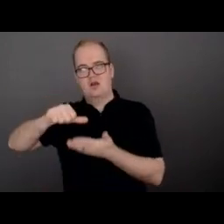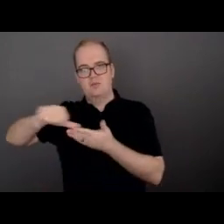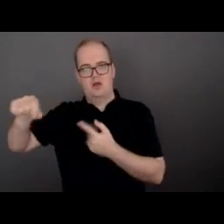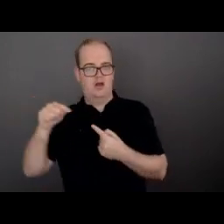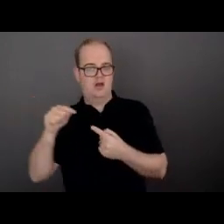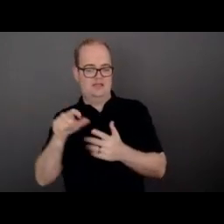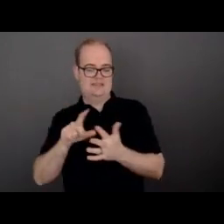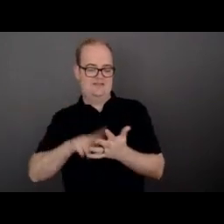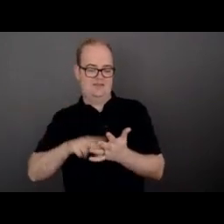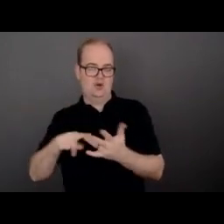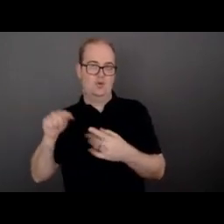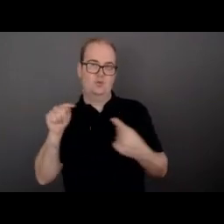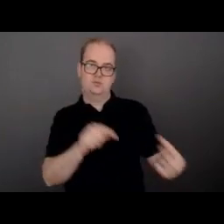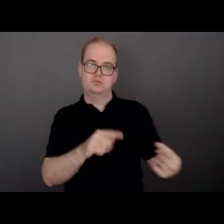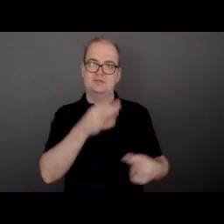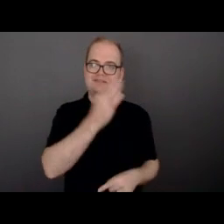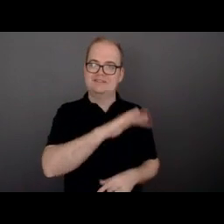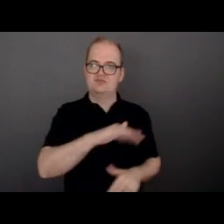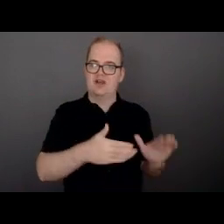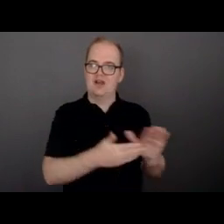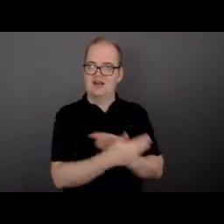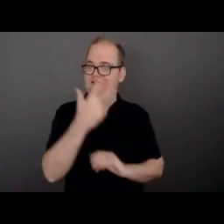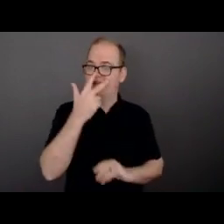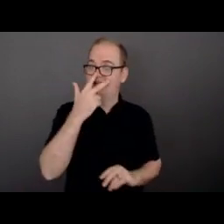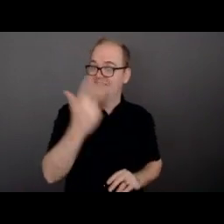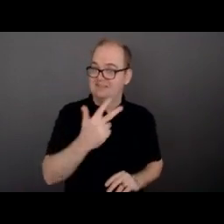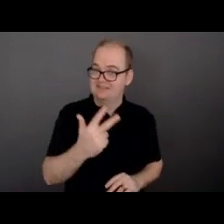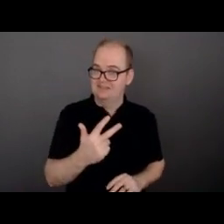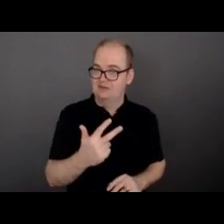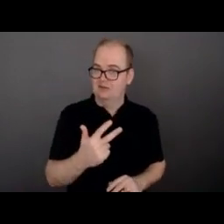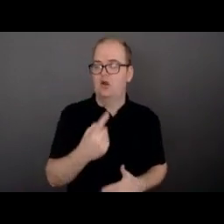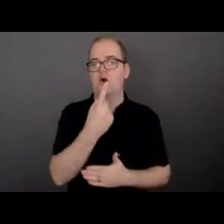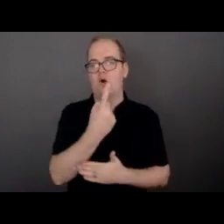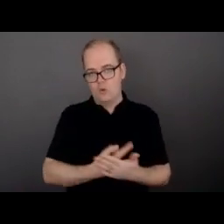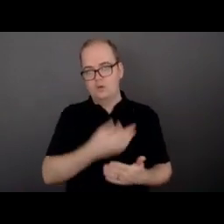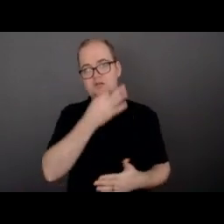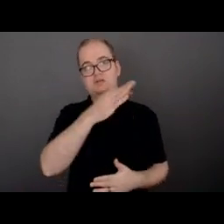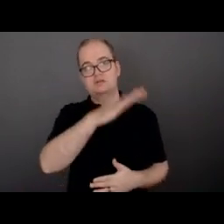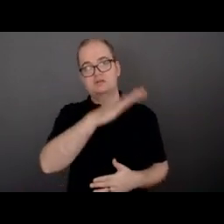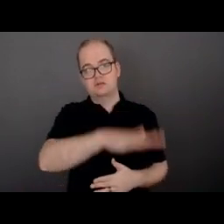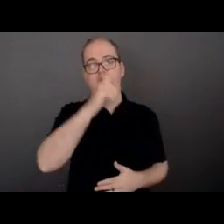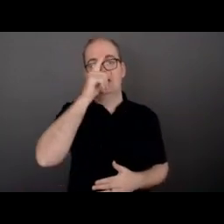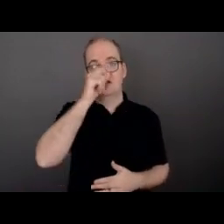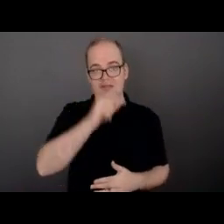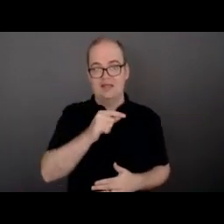The only time when a child can apply for a DVO when they are under 18 is if they've been